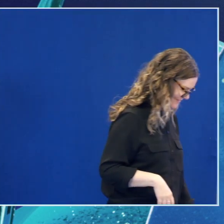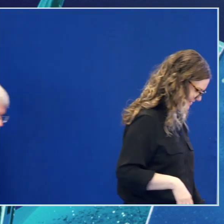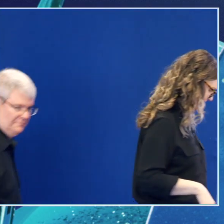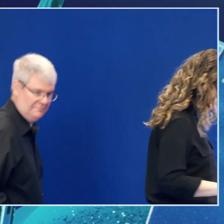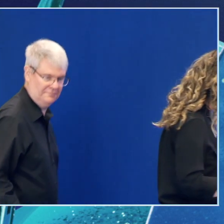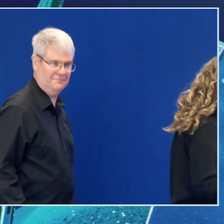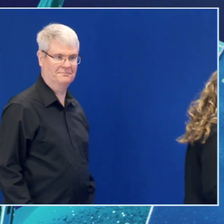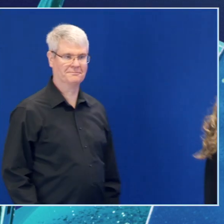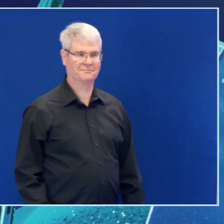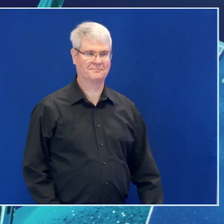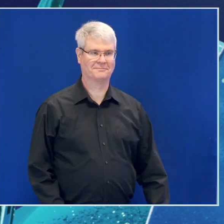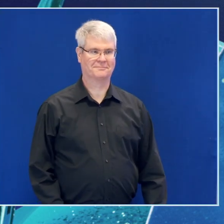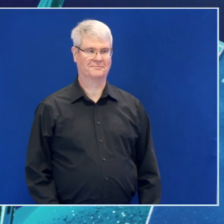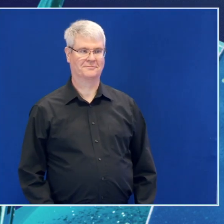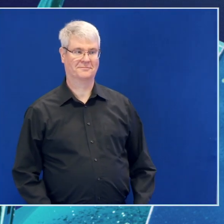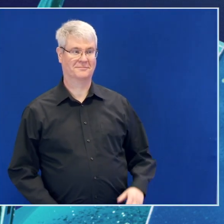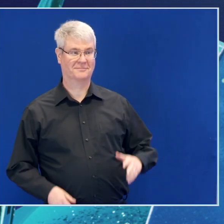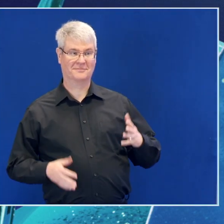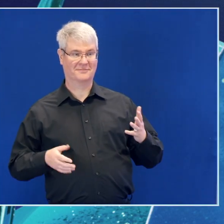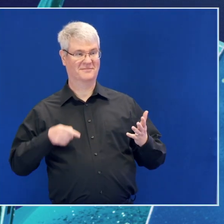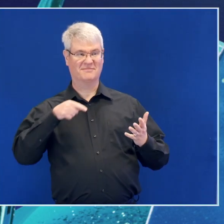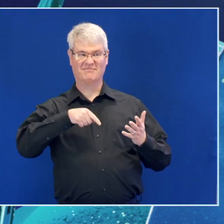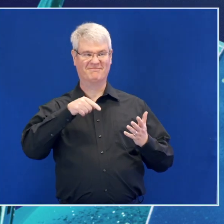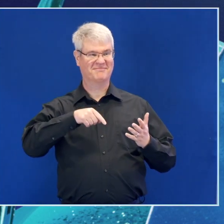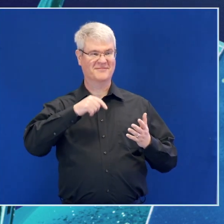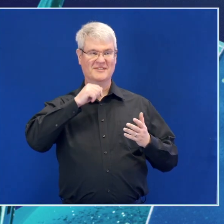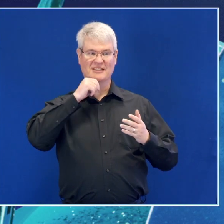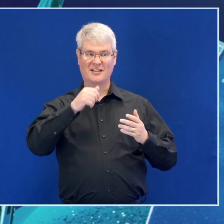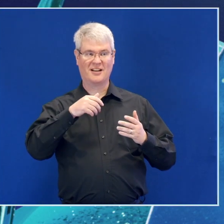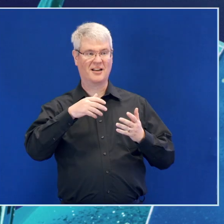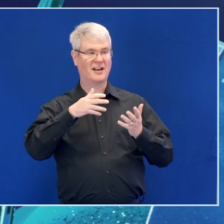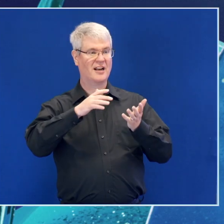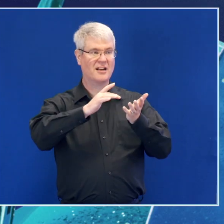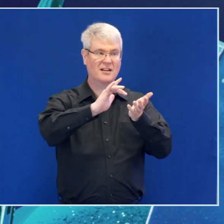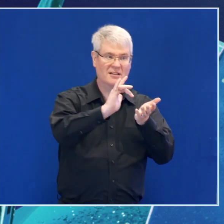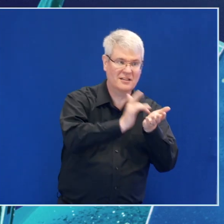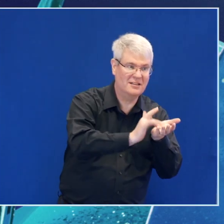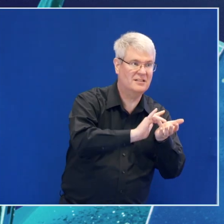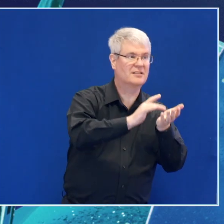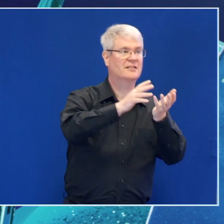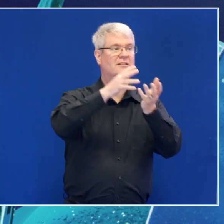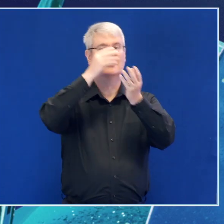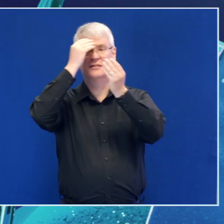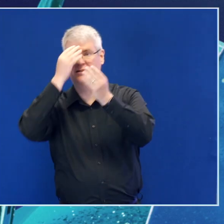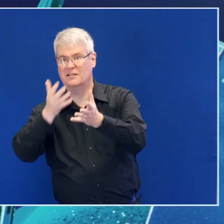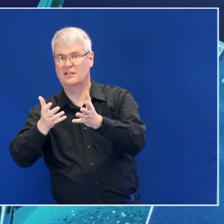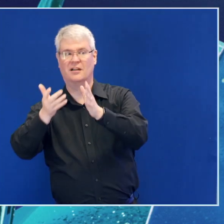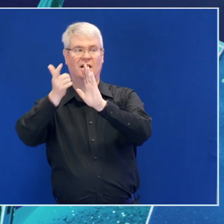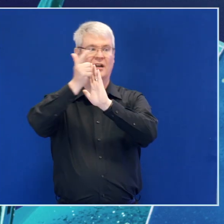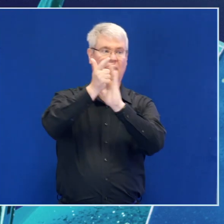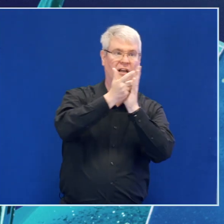or company-specific advice beyond linking to official internal pages. And that's part of the agent's instructions.